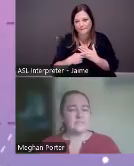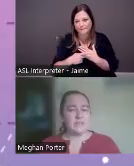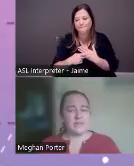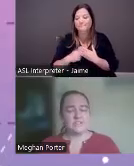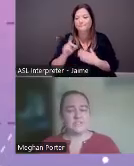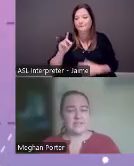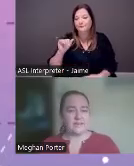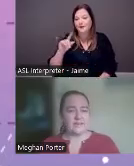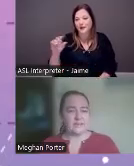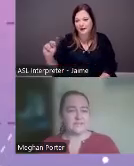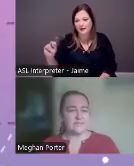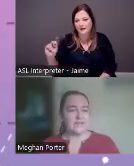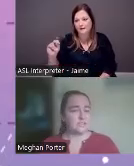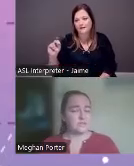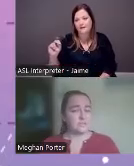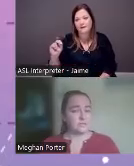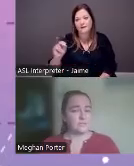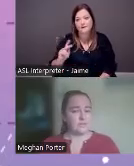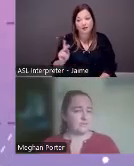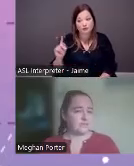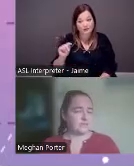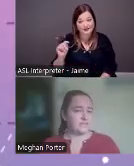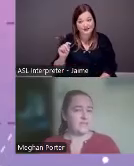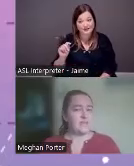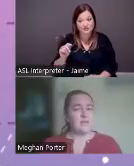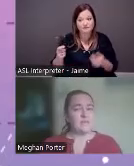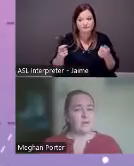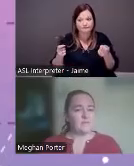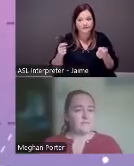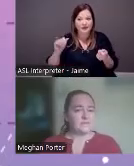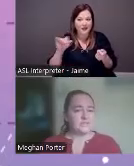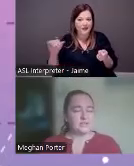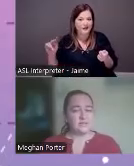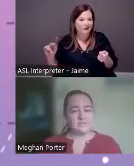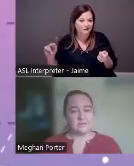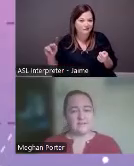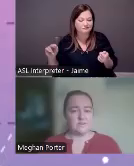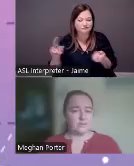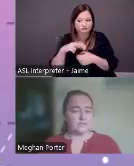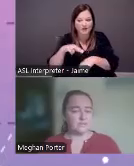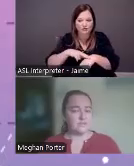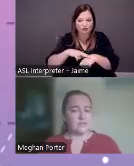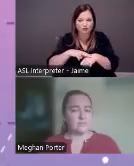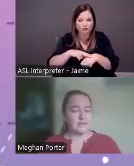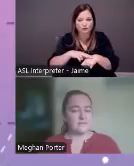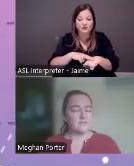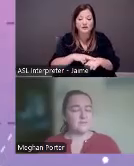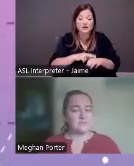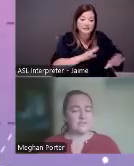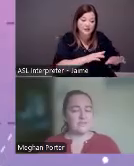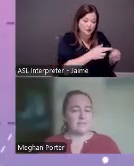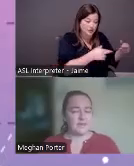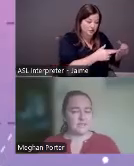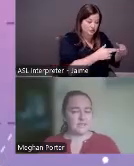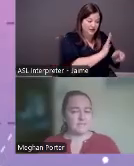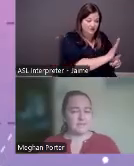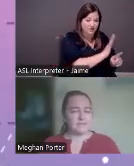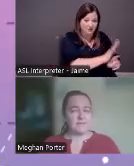manages ADANN's national social media presence. All of the regions also have their own social media platforms that they manage independently.